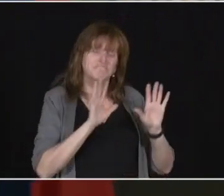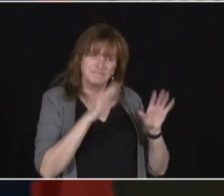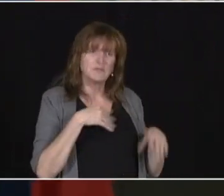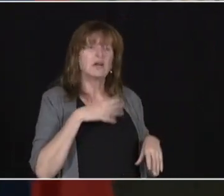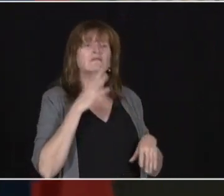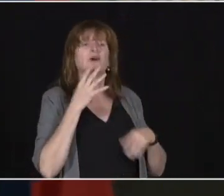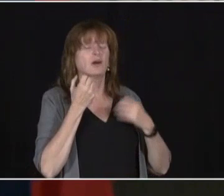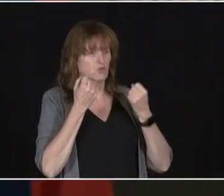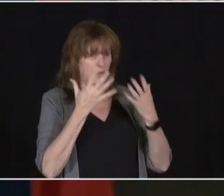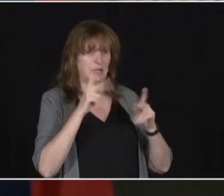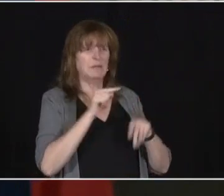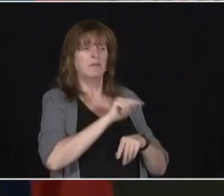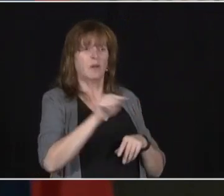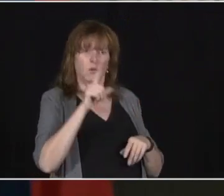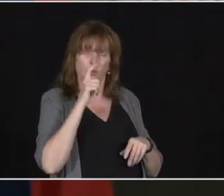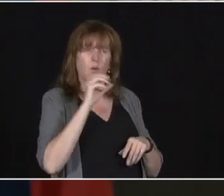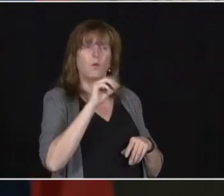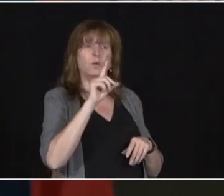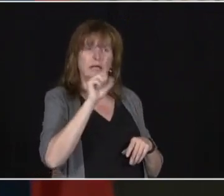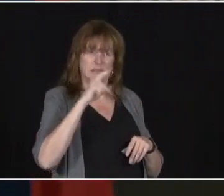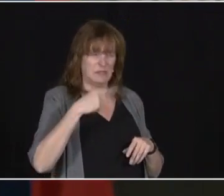We also have a program